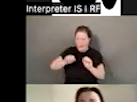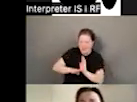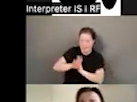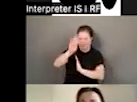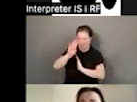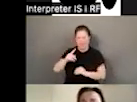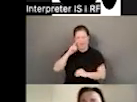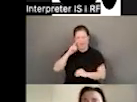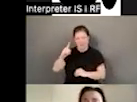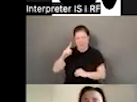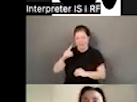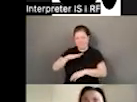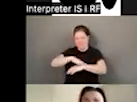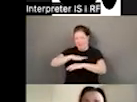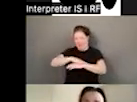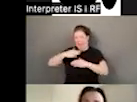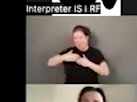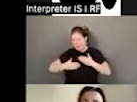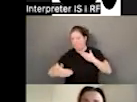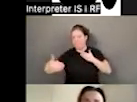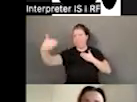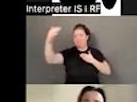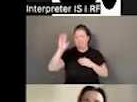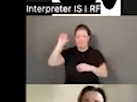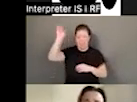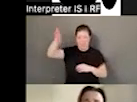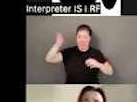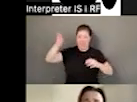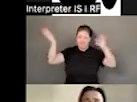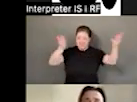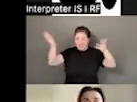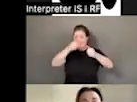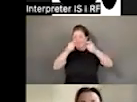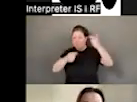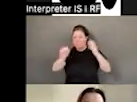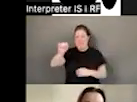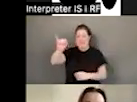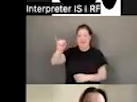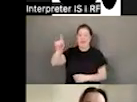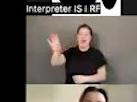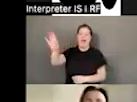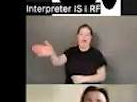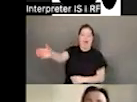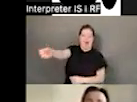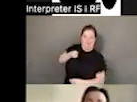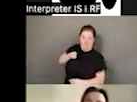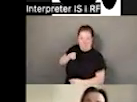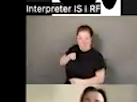in services and ideas around this using the AI. It's really fascinating technology.